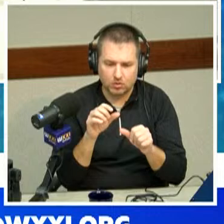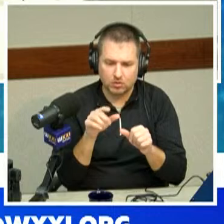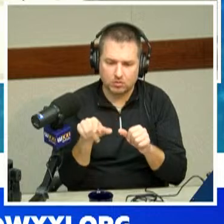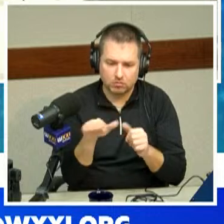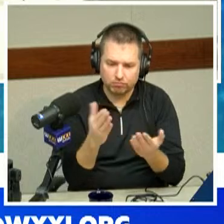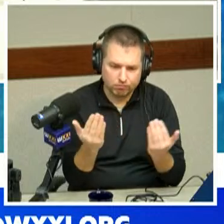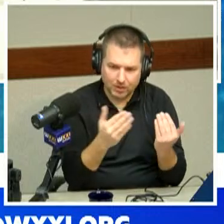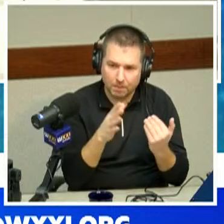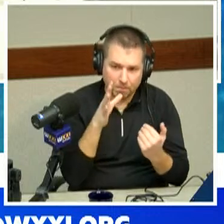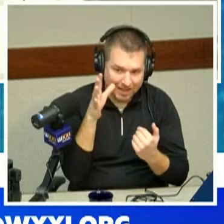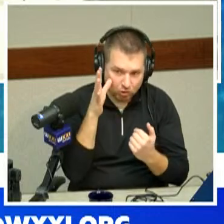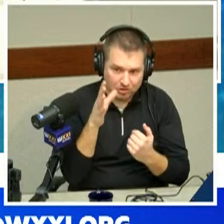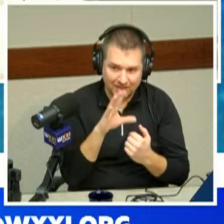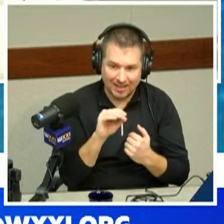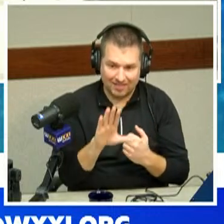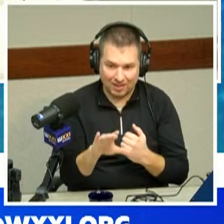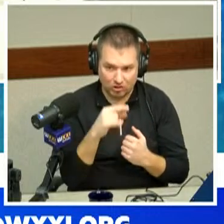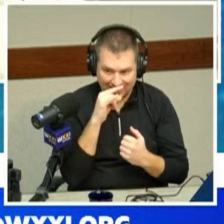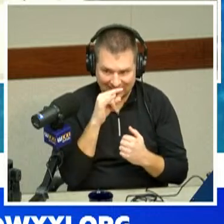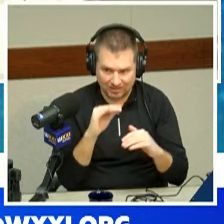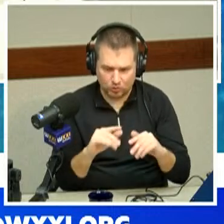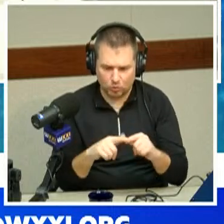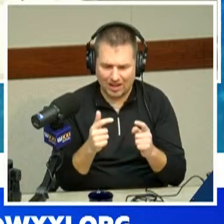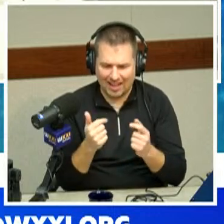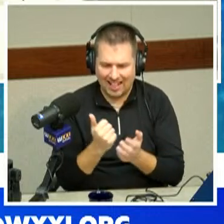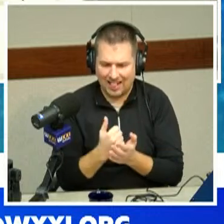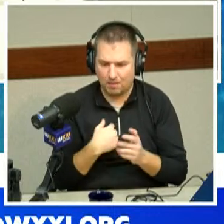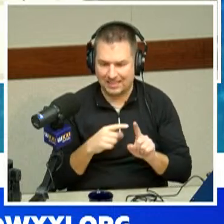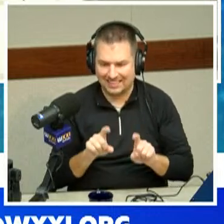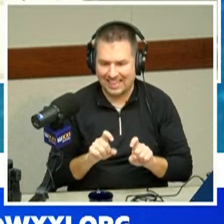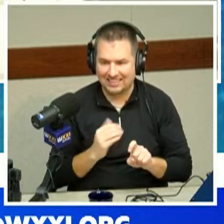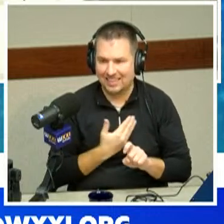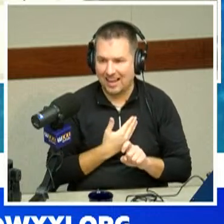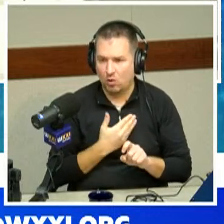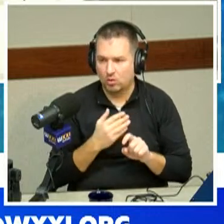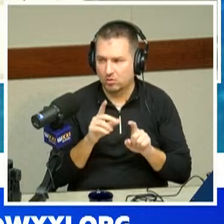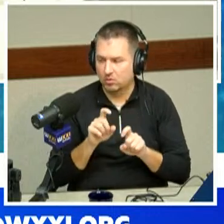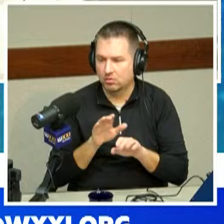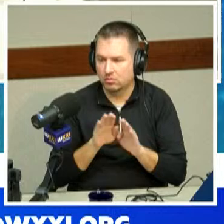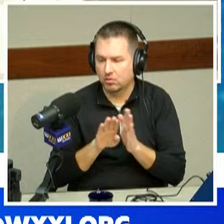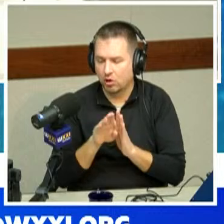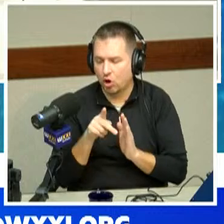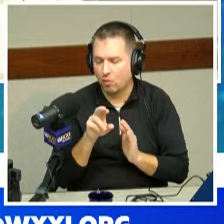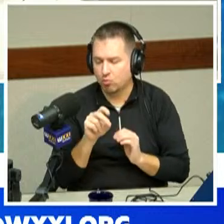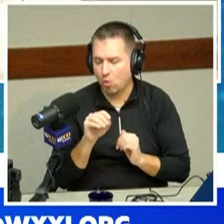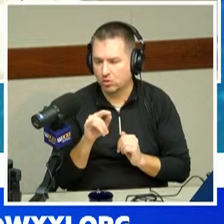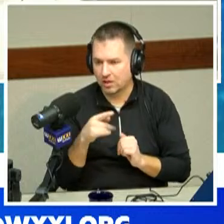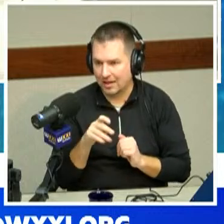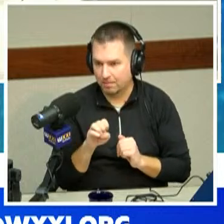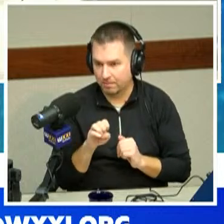to help us test the current working prototype both the tabletop version that will be in our